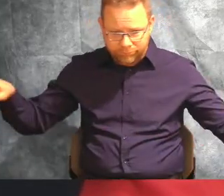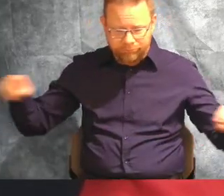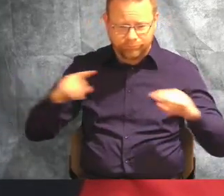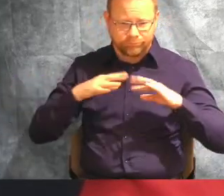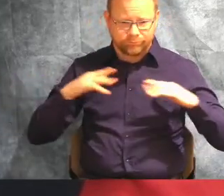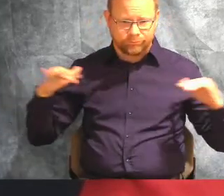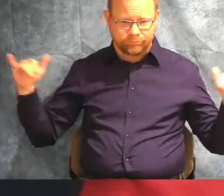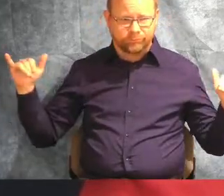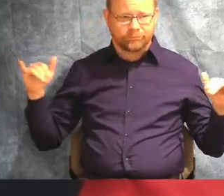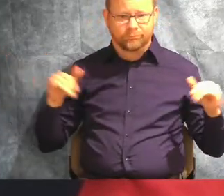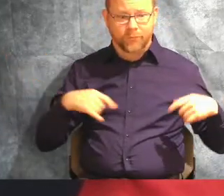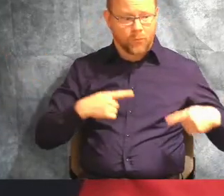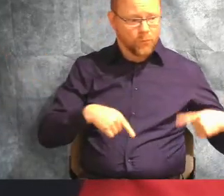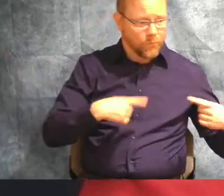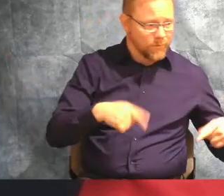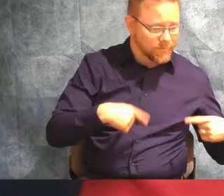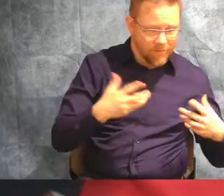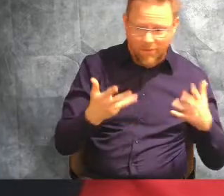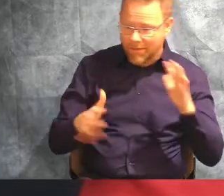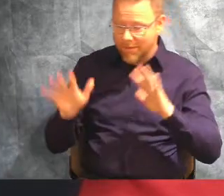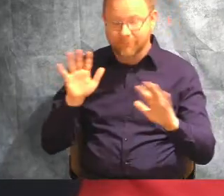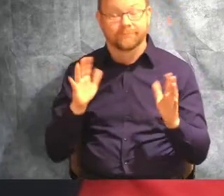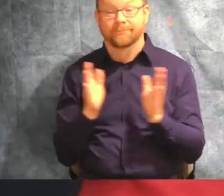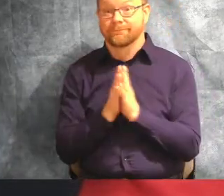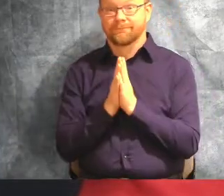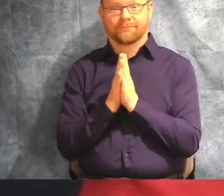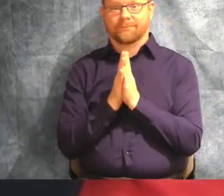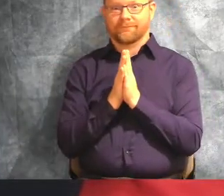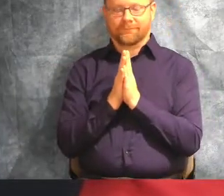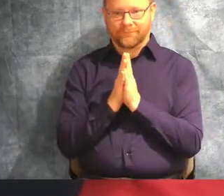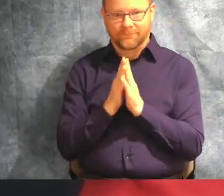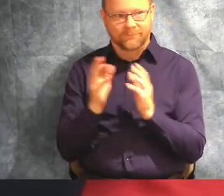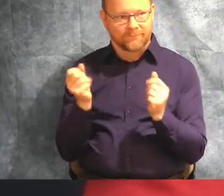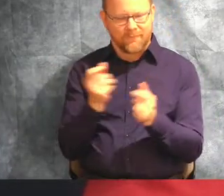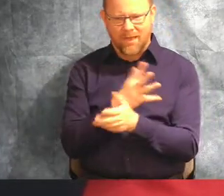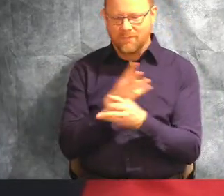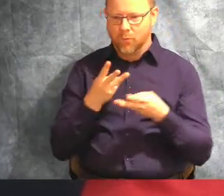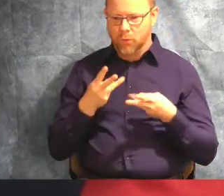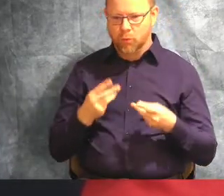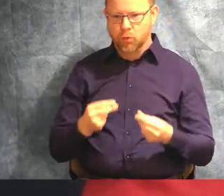people in the wheelchairs, people. It was just like and everything was smooth. And this group,